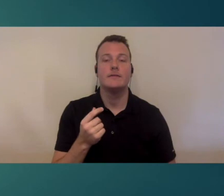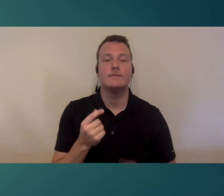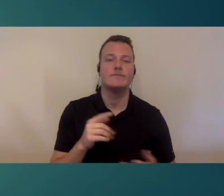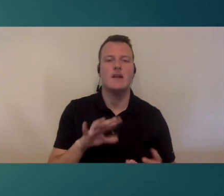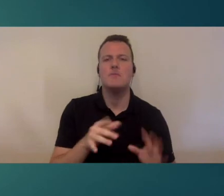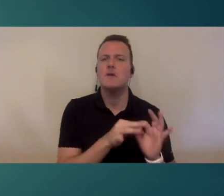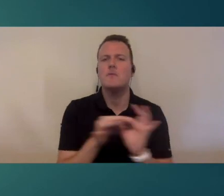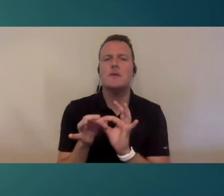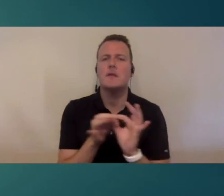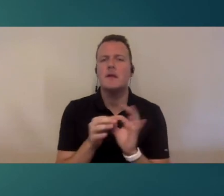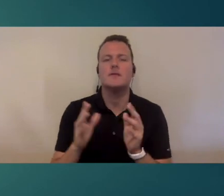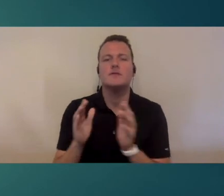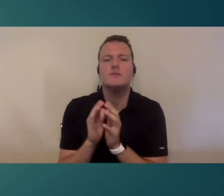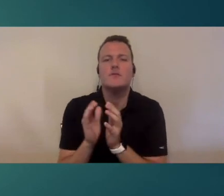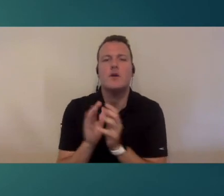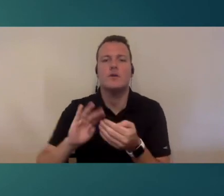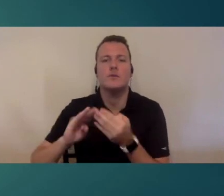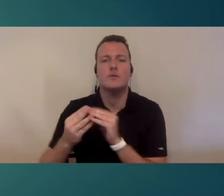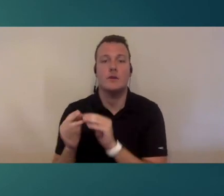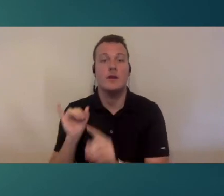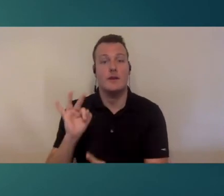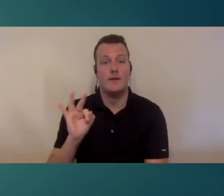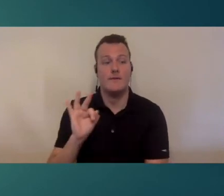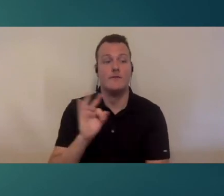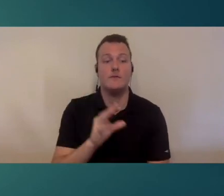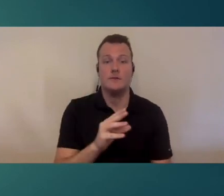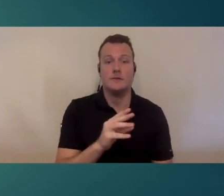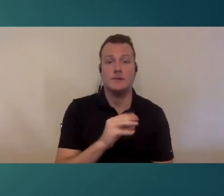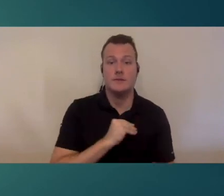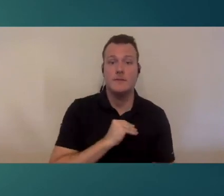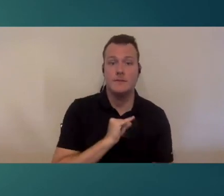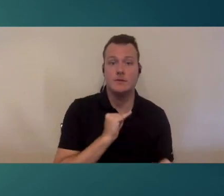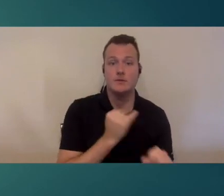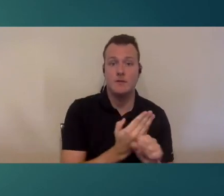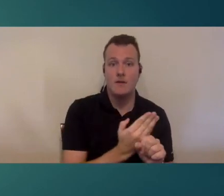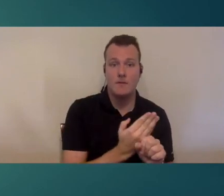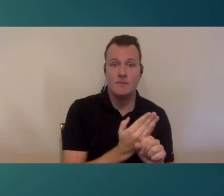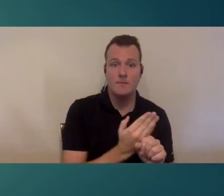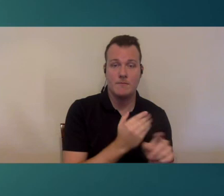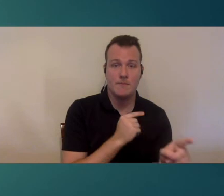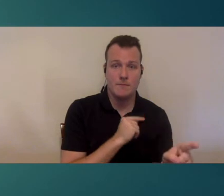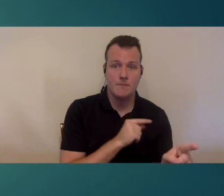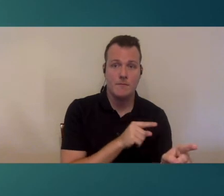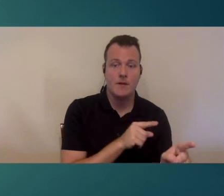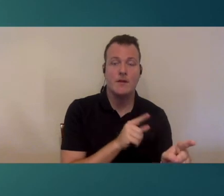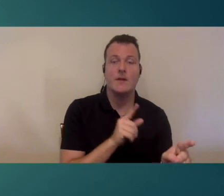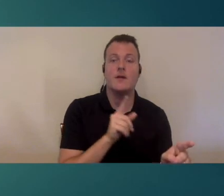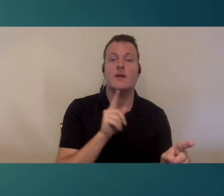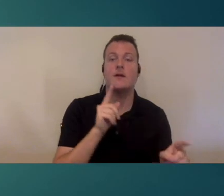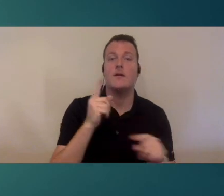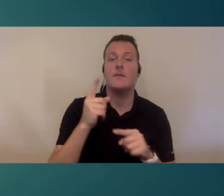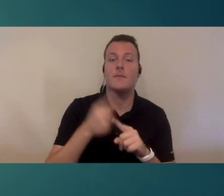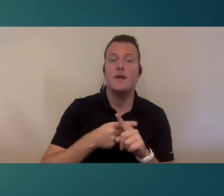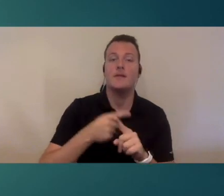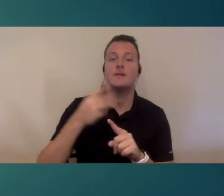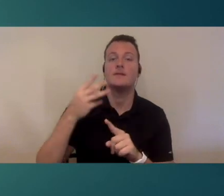with small community. If you do accept a position, and a month, six weeks, eight